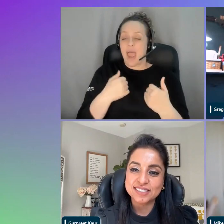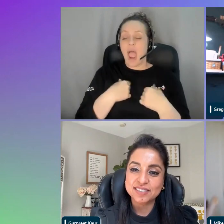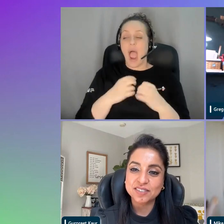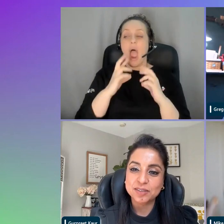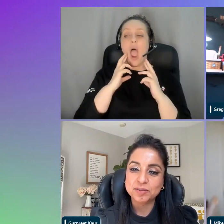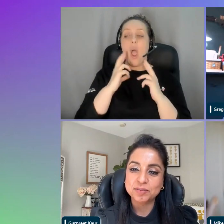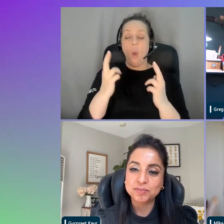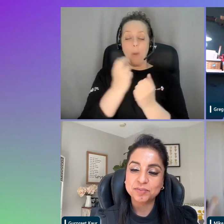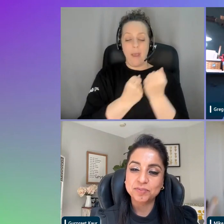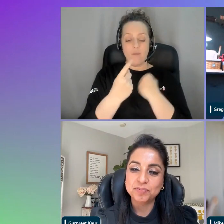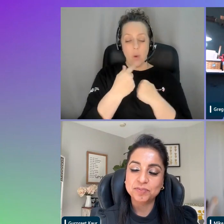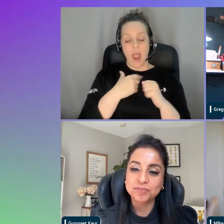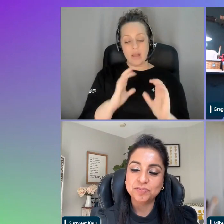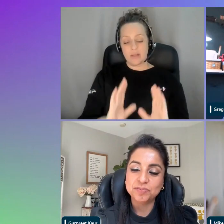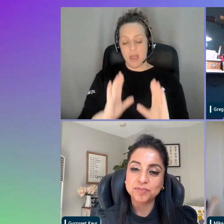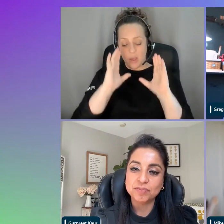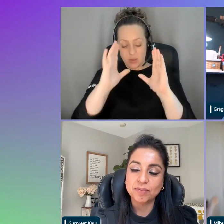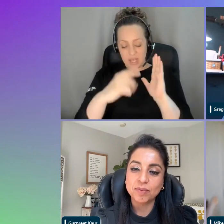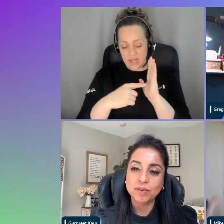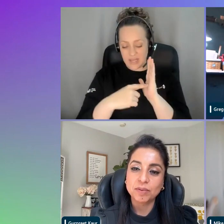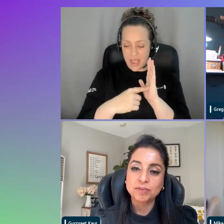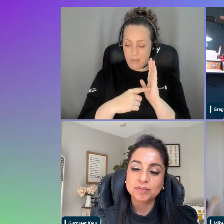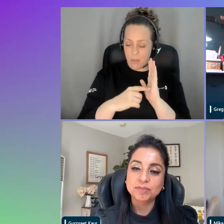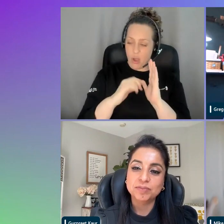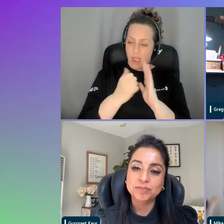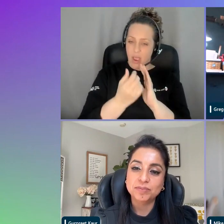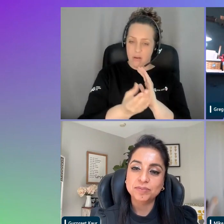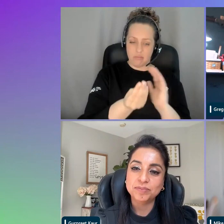how they can go back and do some, some things. But I do want